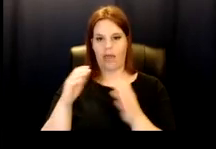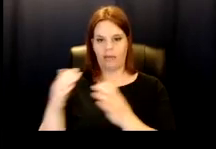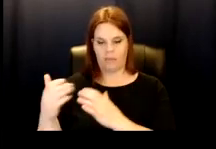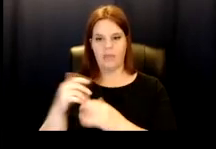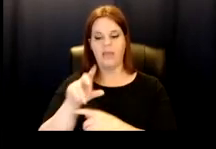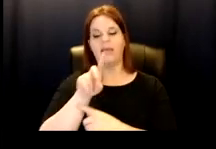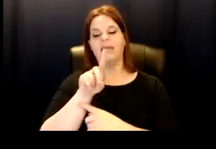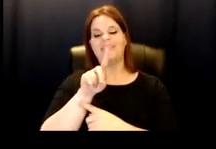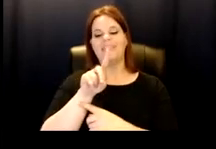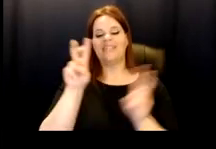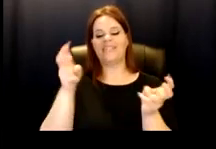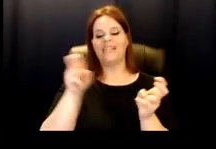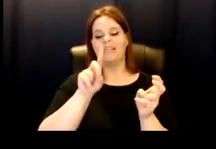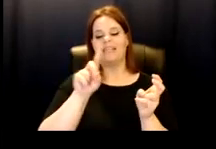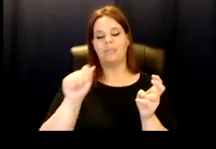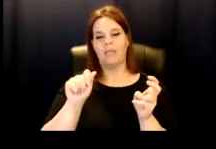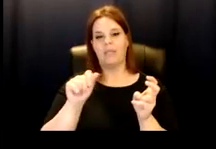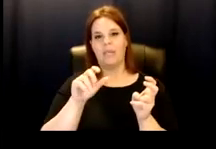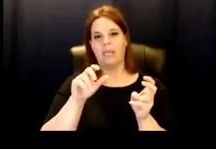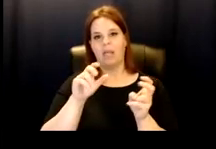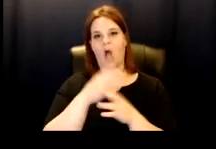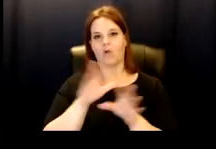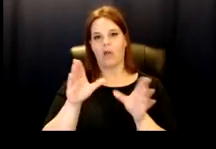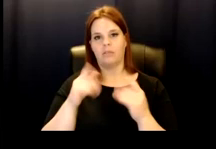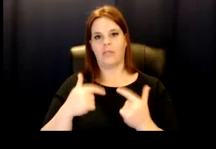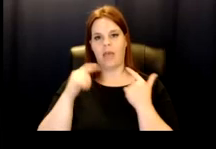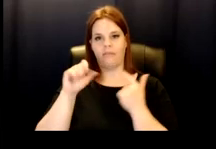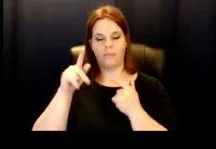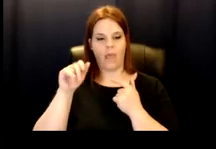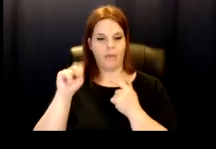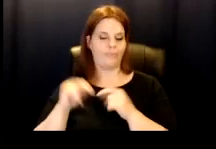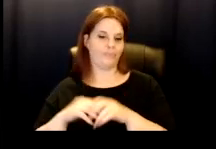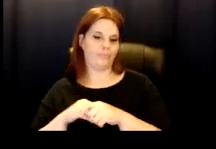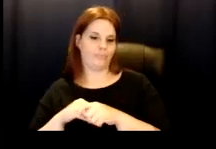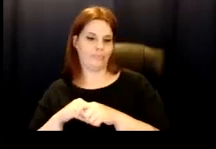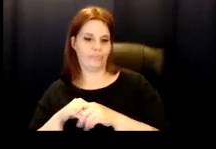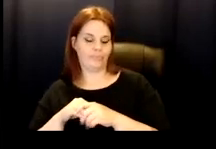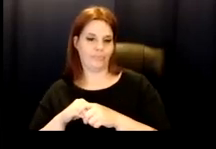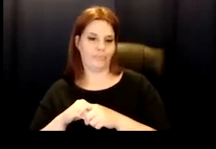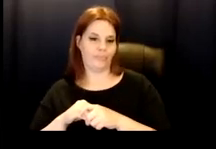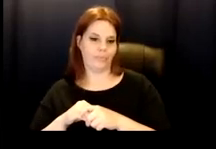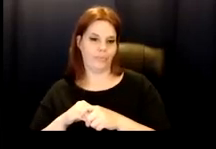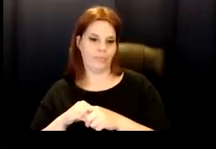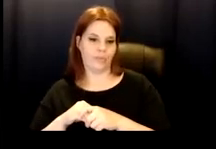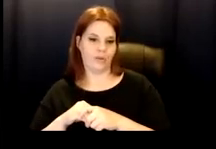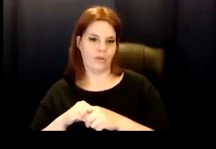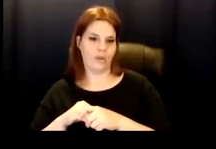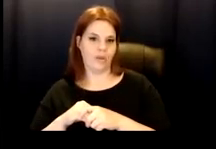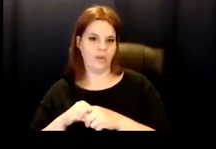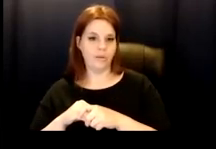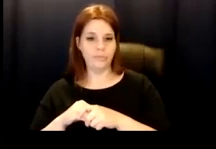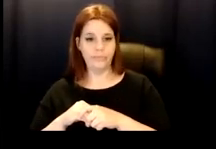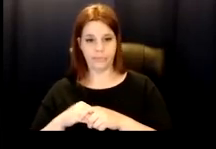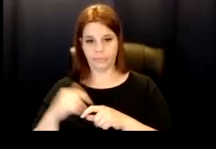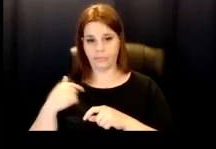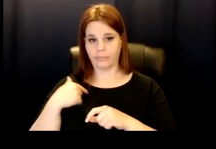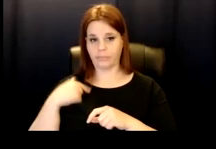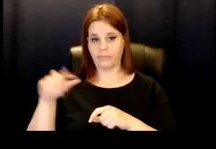Disability and Diversity Across the Life Span. >> Wendy: This is Wendy Strobel Gower I will